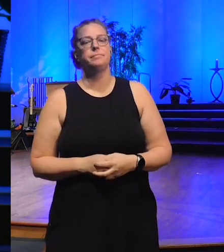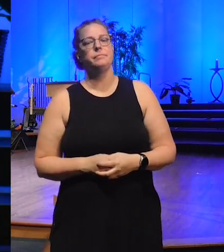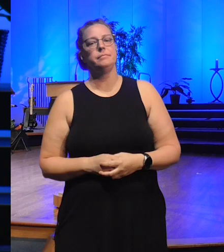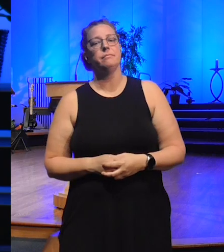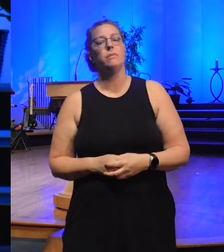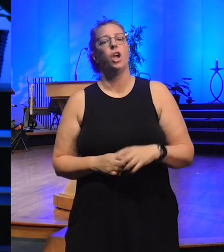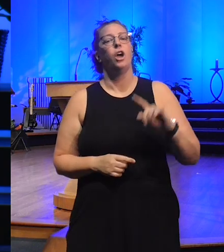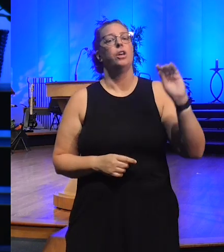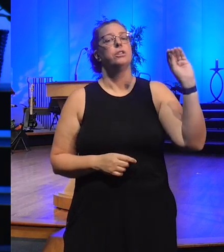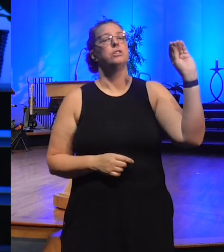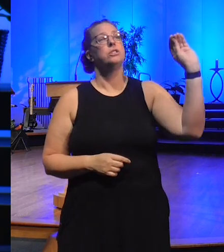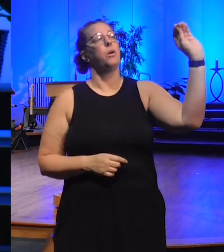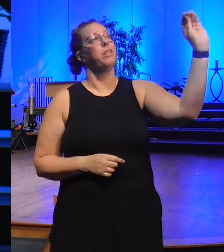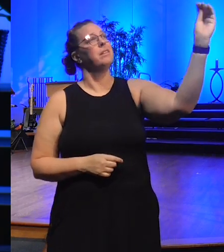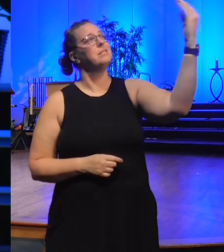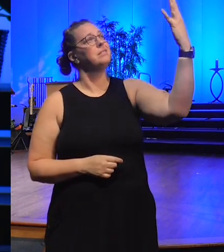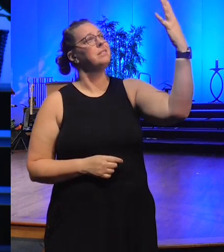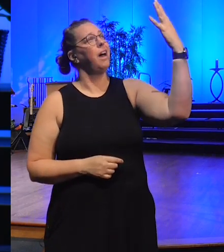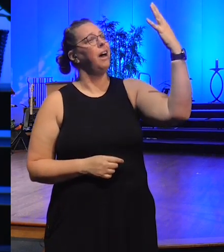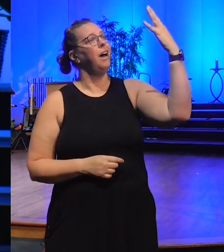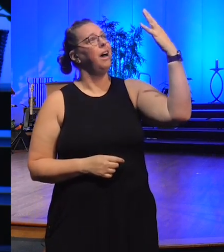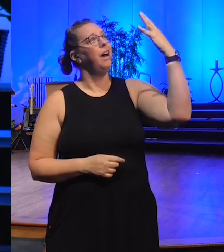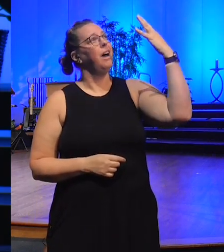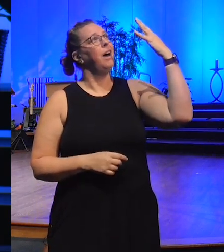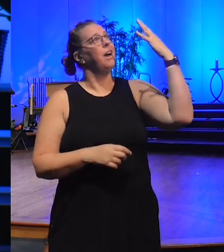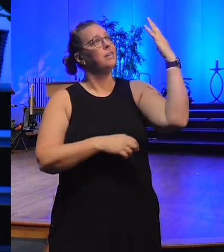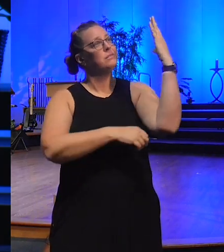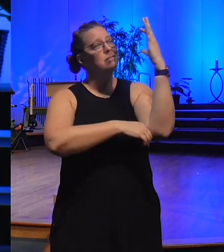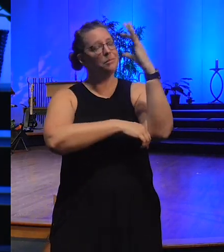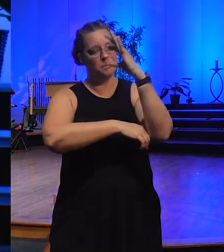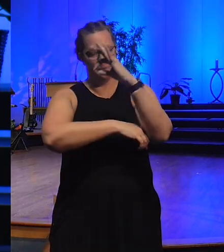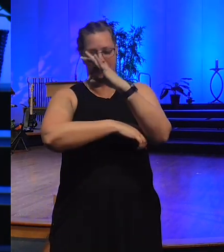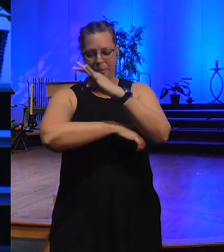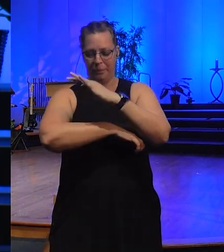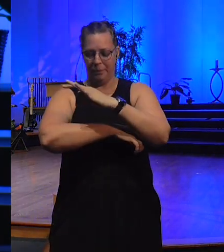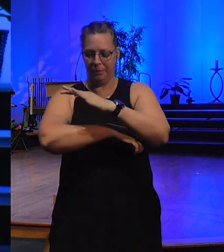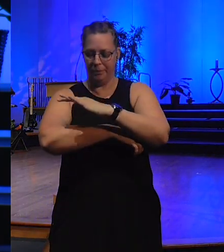sunet comes